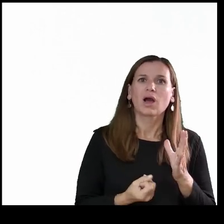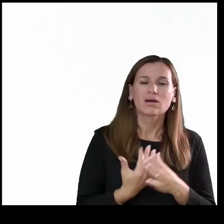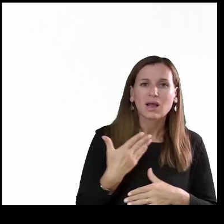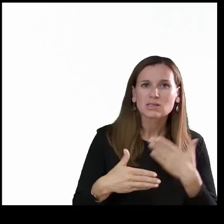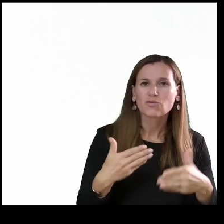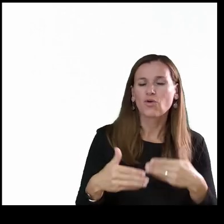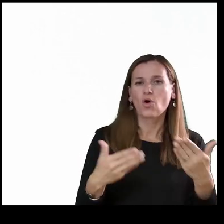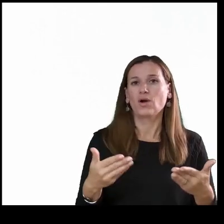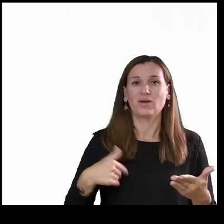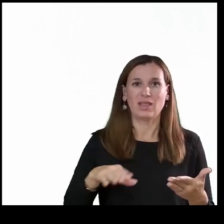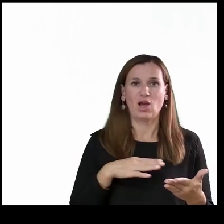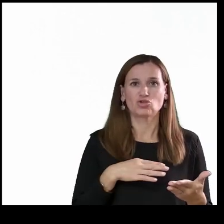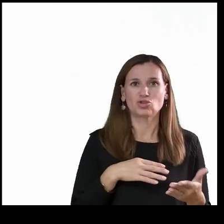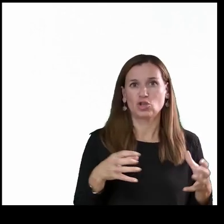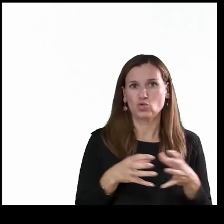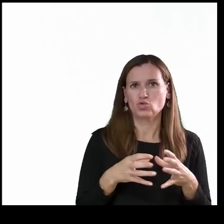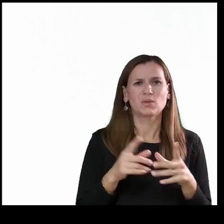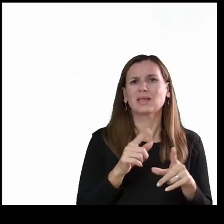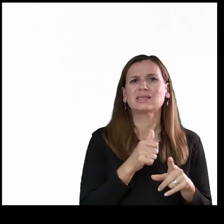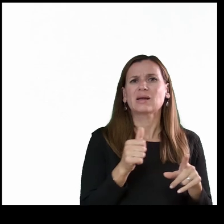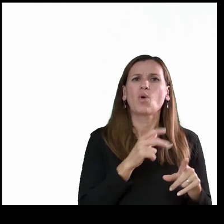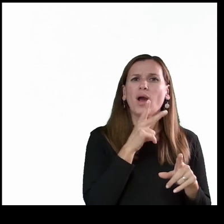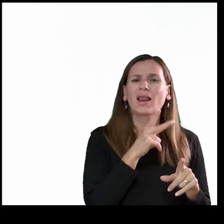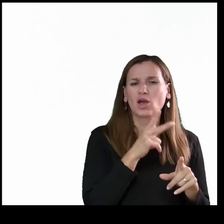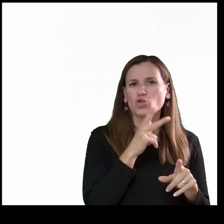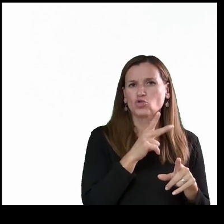not only in electronics and even